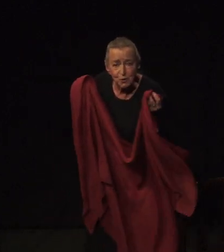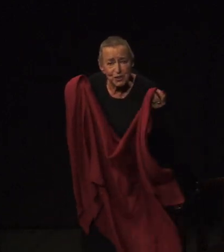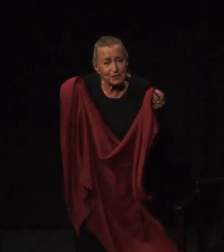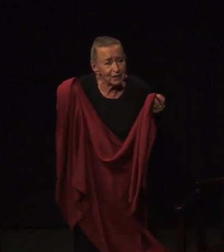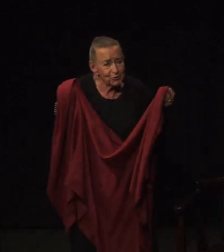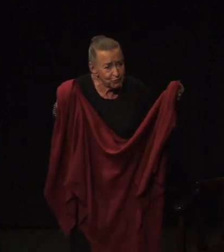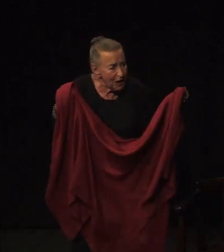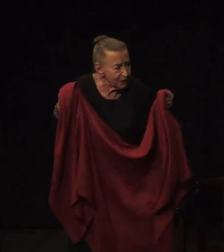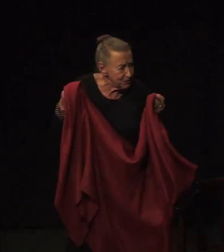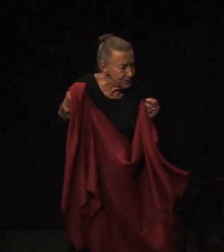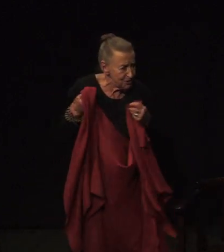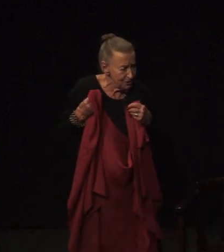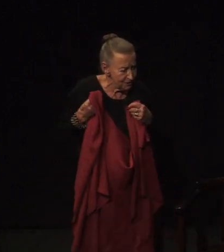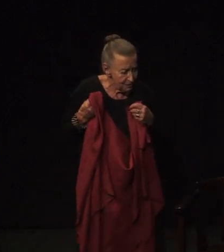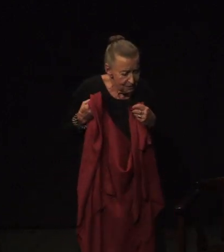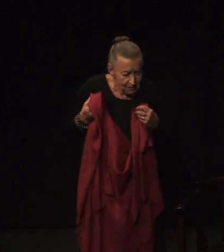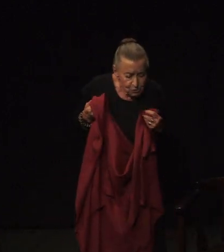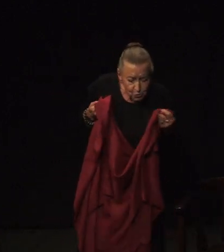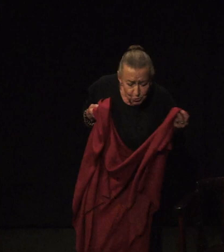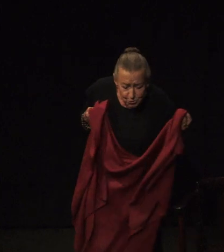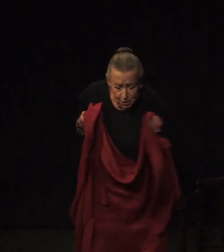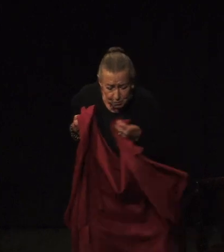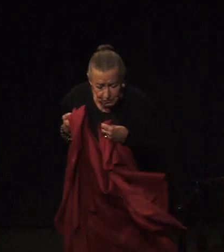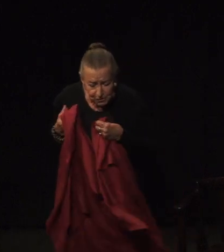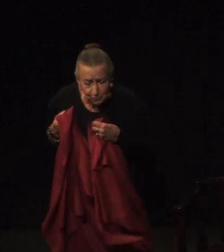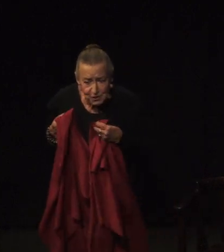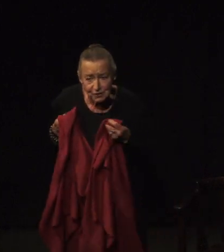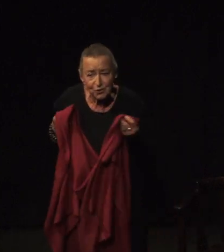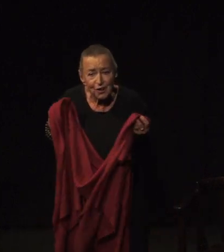May we be so open? What will people say?